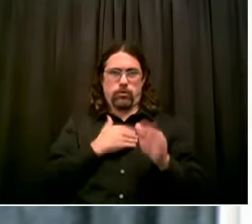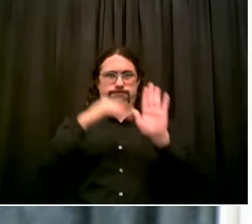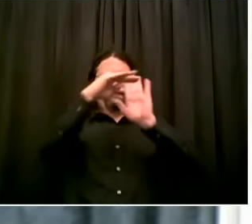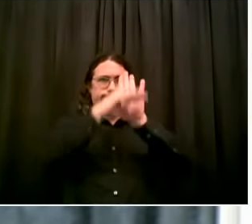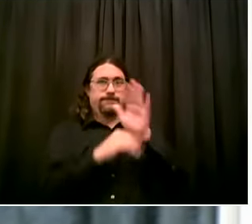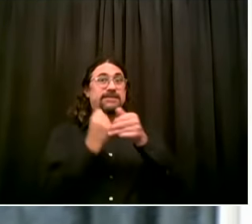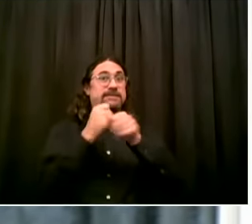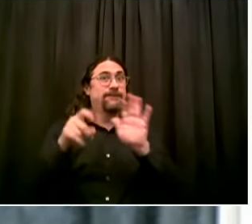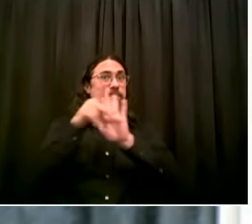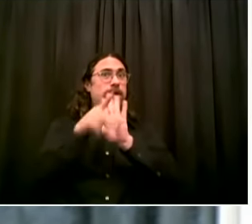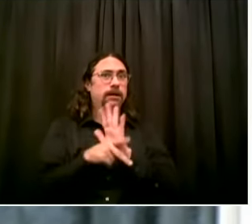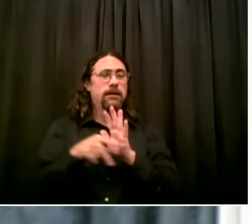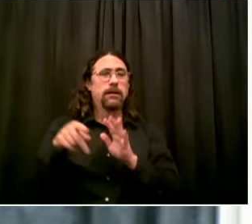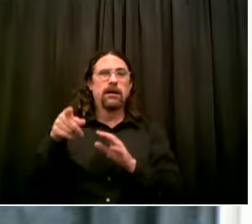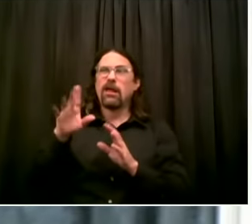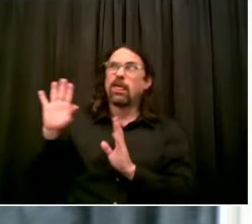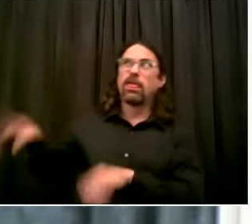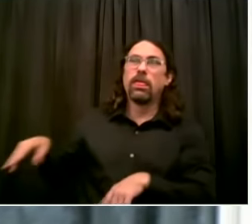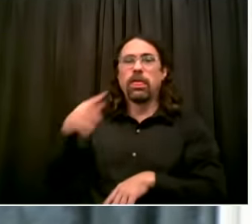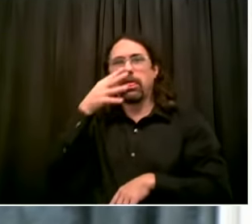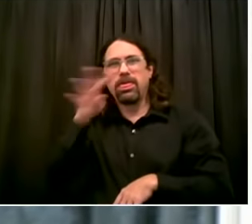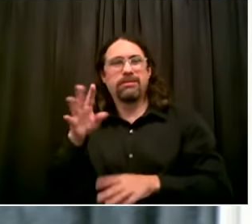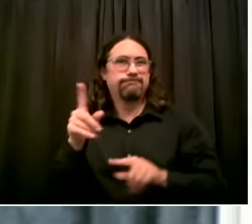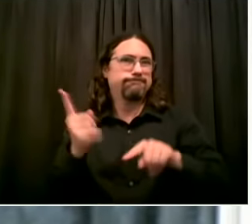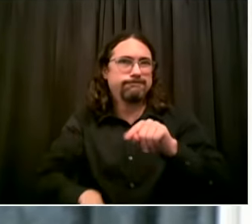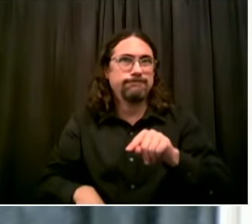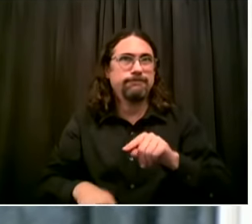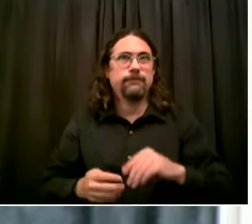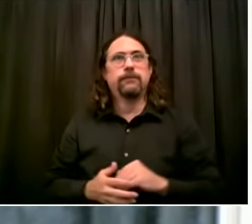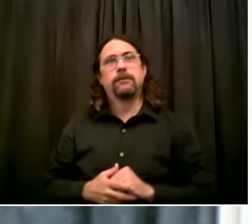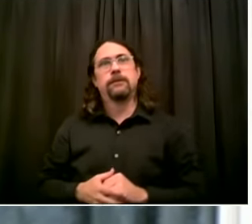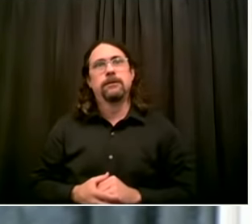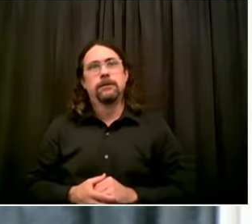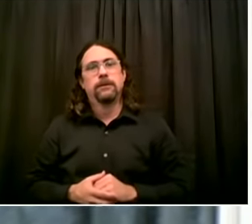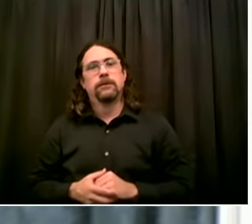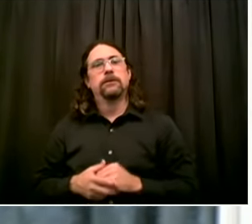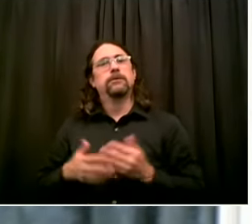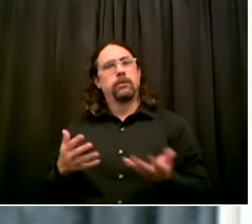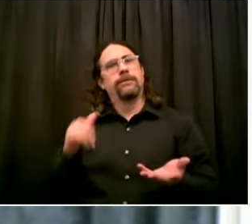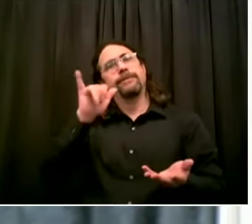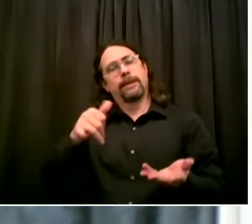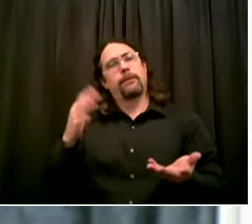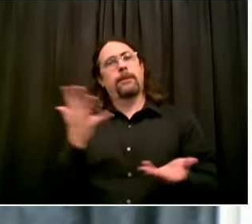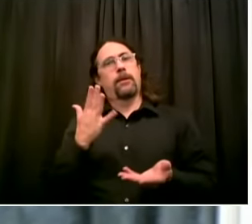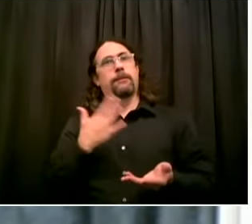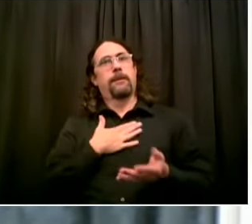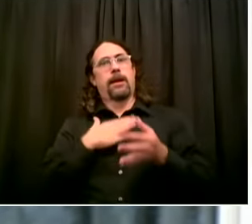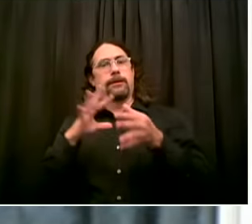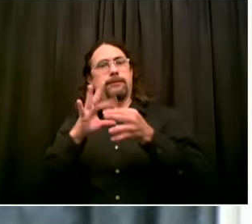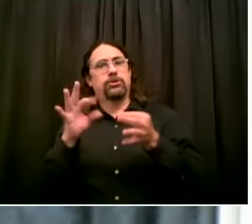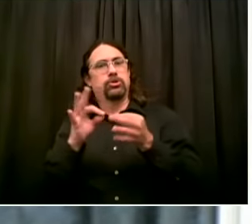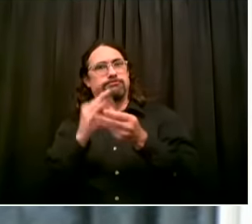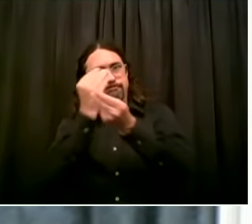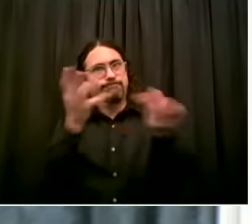FROM COMMUNITY EDUCAORTS AND WE ENAMDED IT SO IT WOD ULBE MORE PROAFT FOR THE